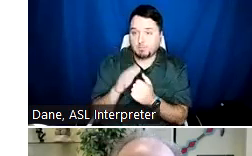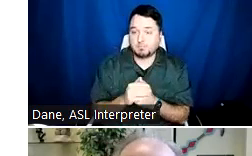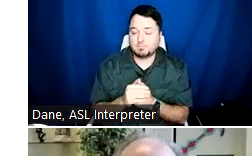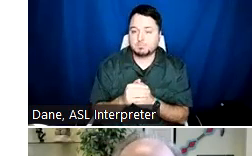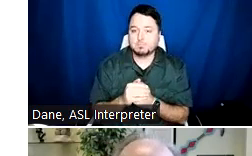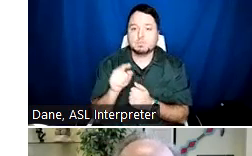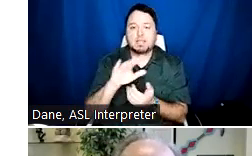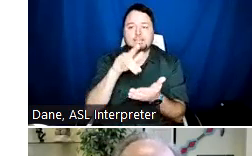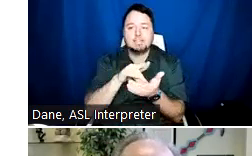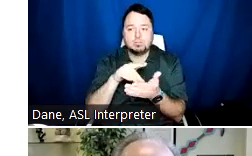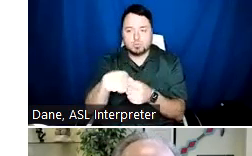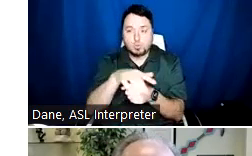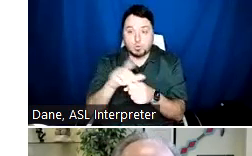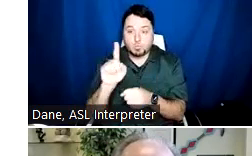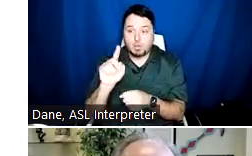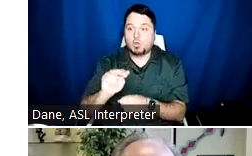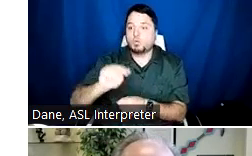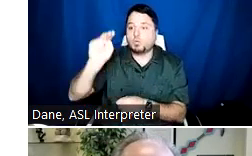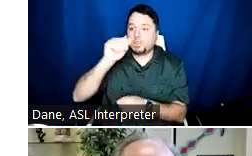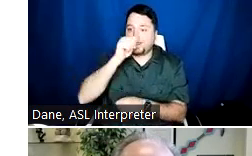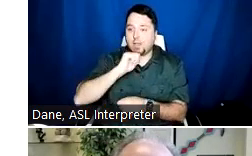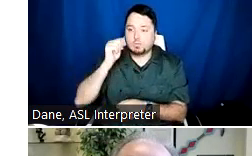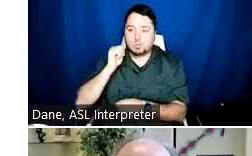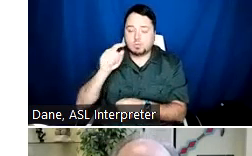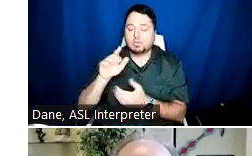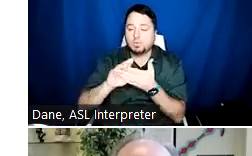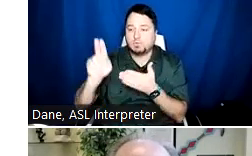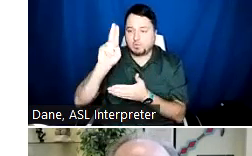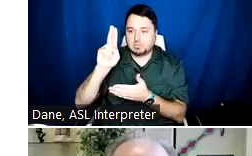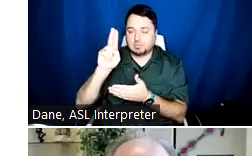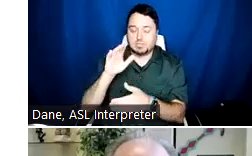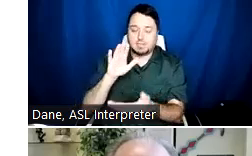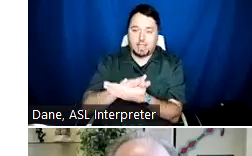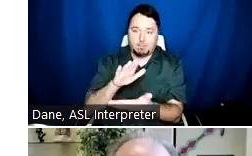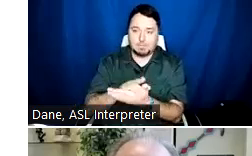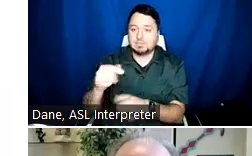is located on the Northern Arizona University campus at the Institute for Human Development.